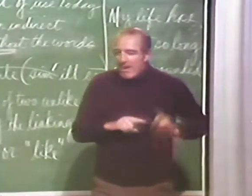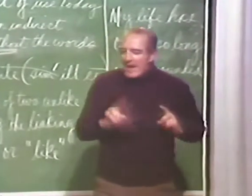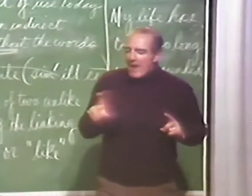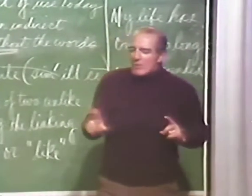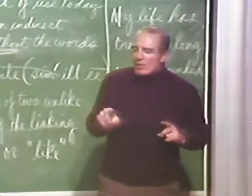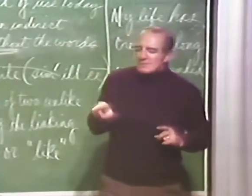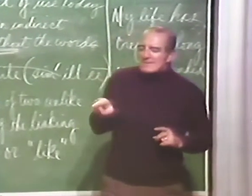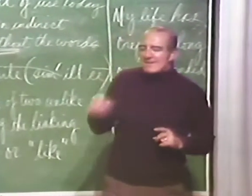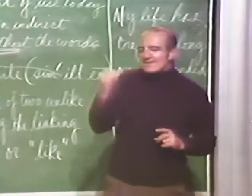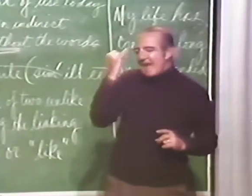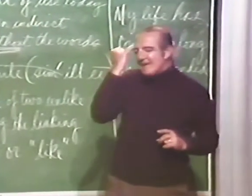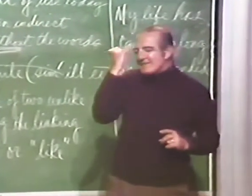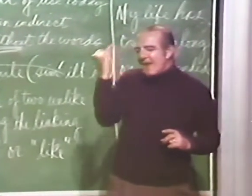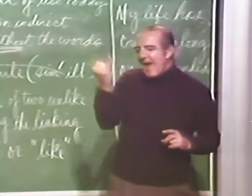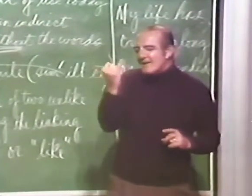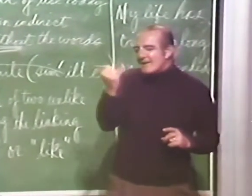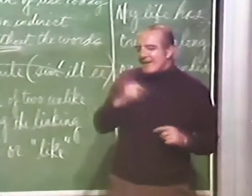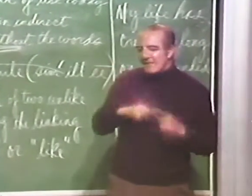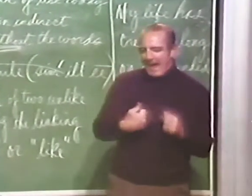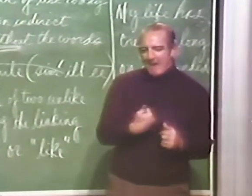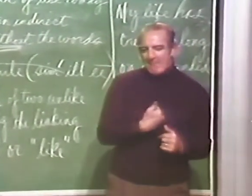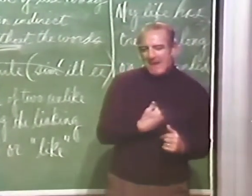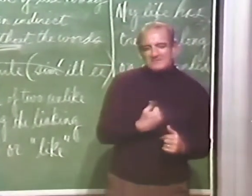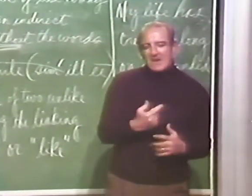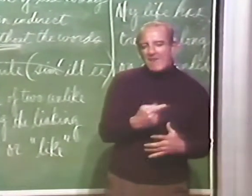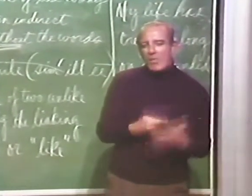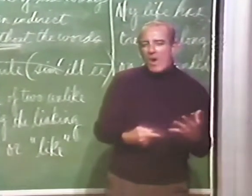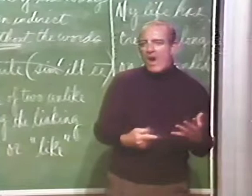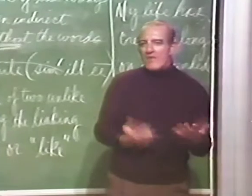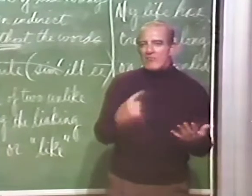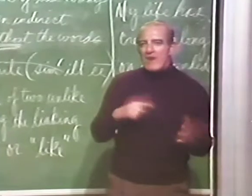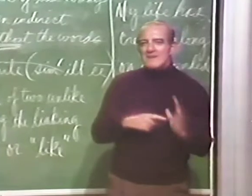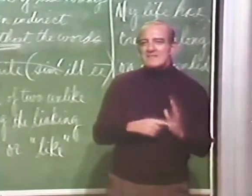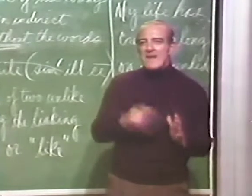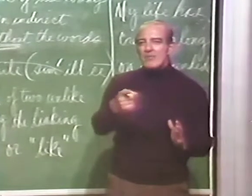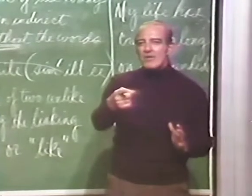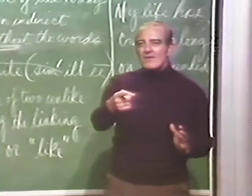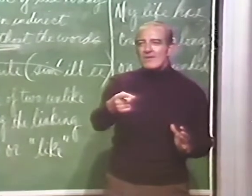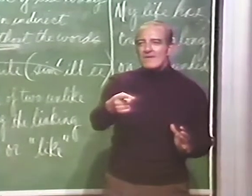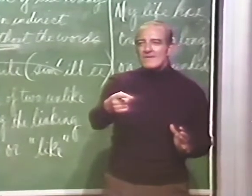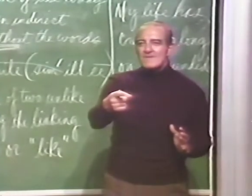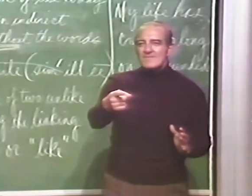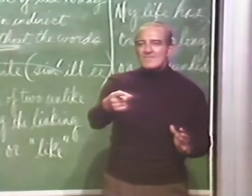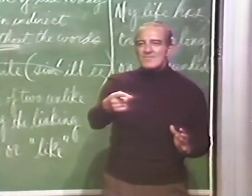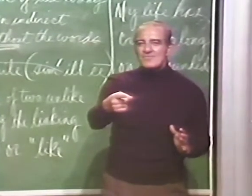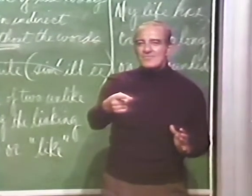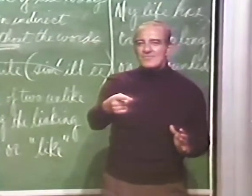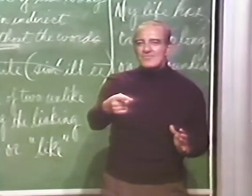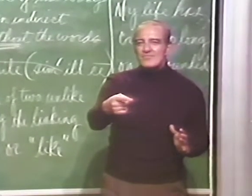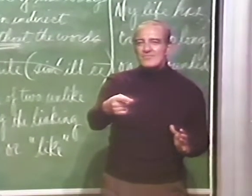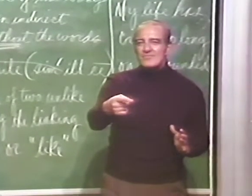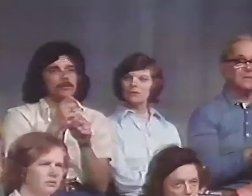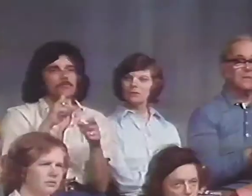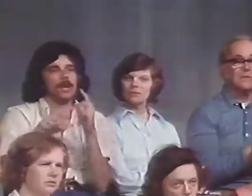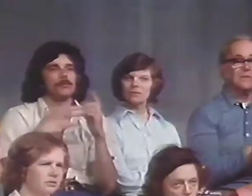AND I'M NOT A BIRD, BUT I'M USING THIS AS AN IDEA THAT MYSELF...WHAT, FOR EXAMPLE?